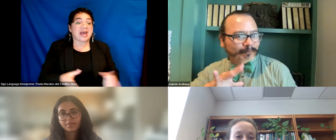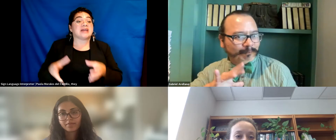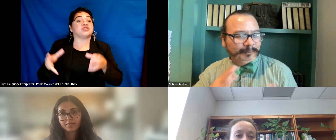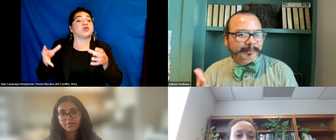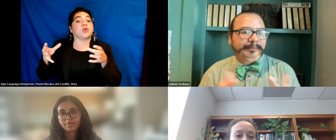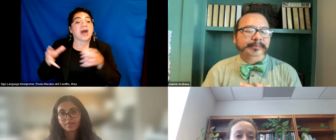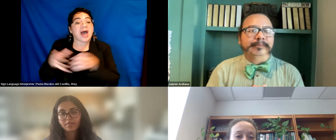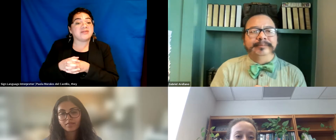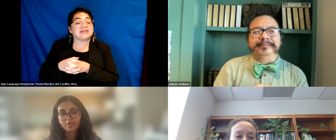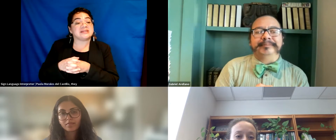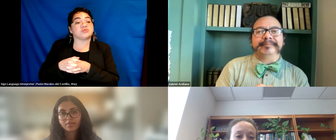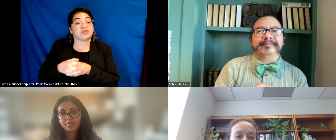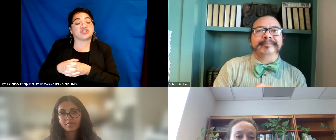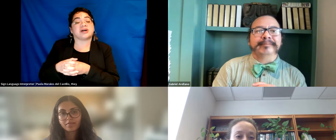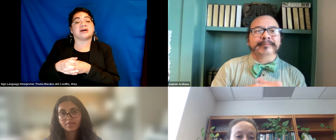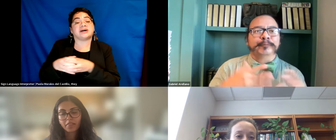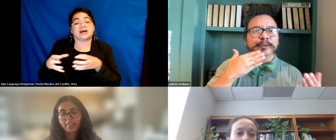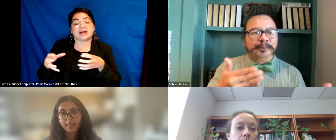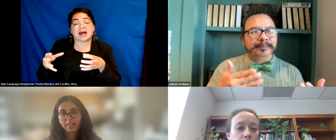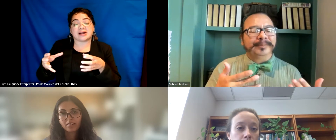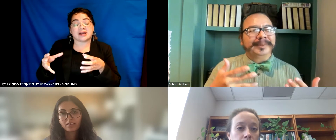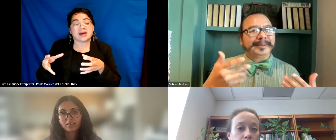Sign Language Interpreter | Paola Morales del Castillo, they: And so, having these rich uh